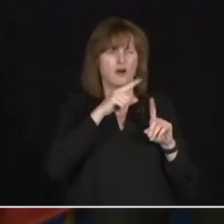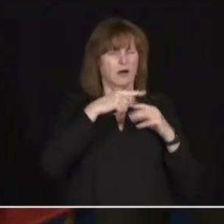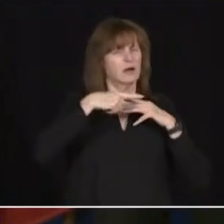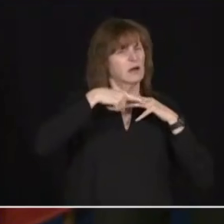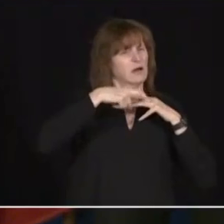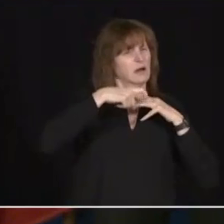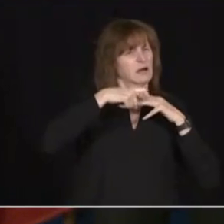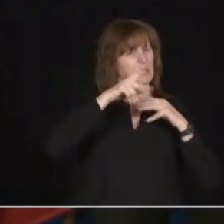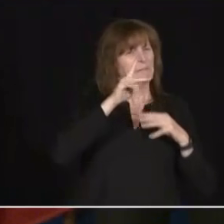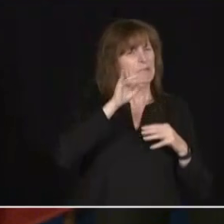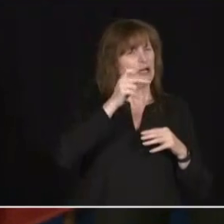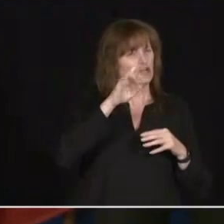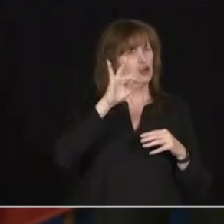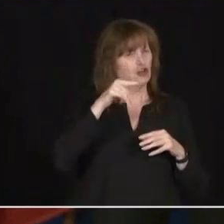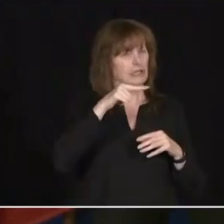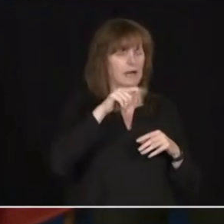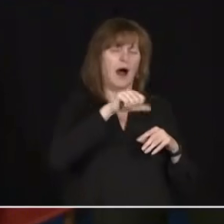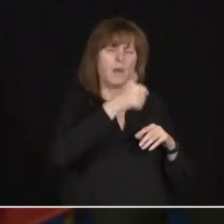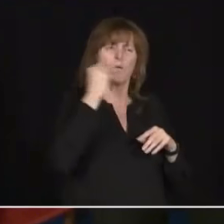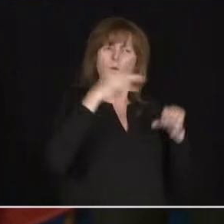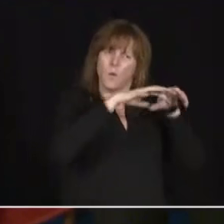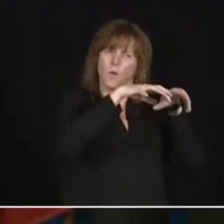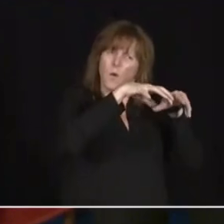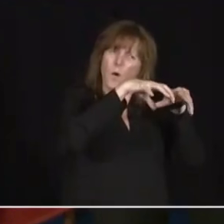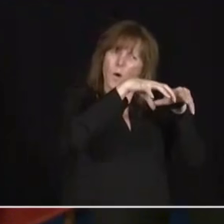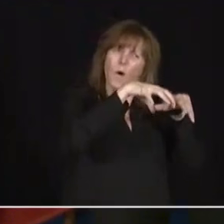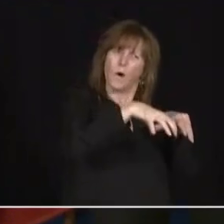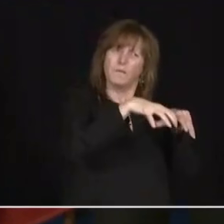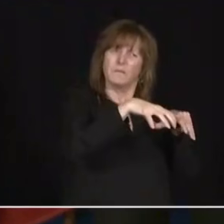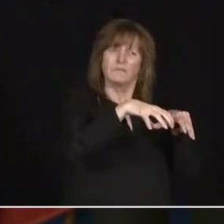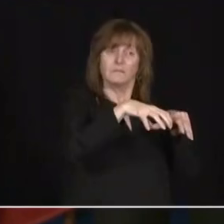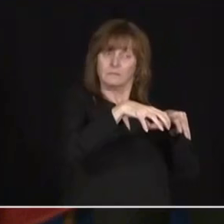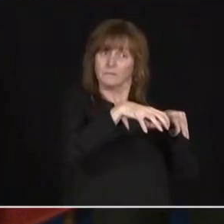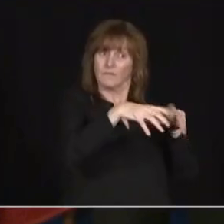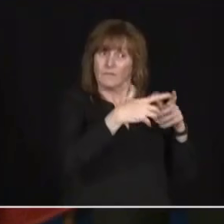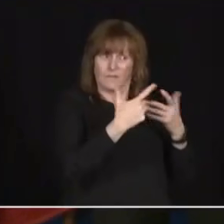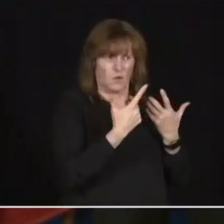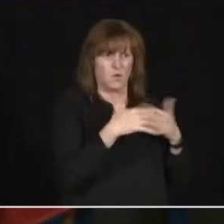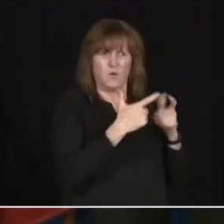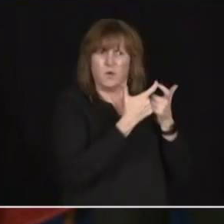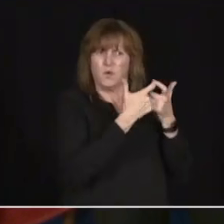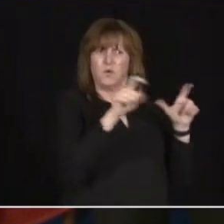people have died, the greatest number of deaths in a province and soon there